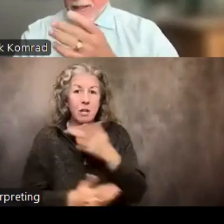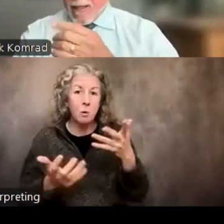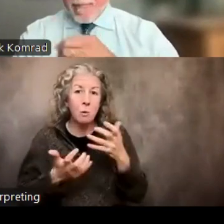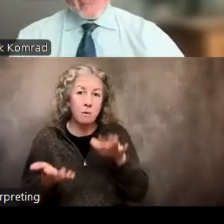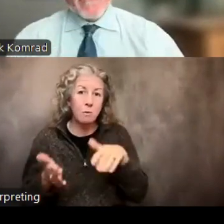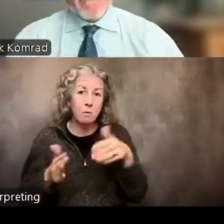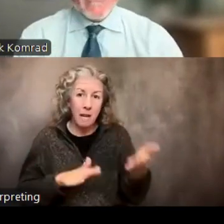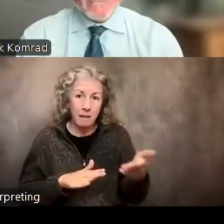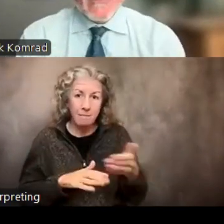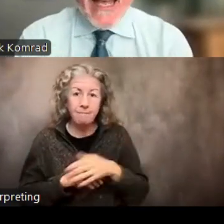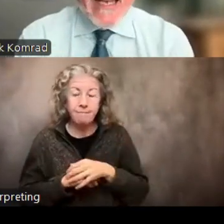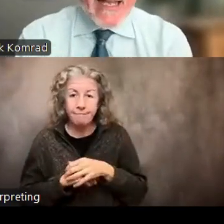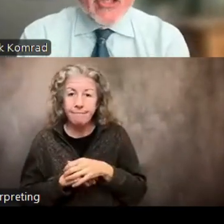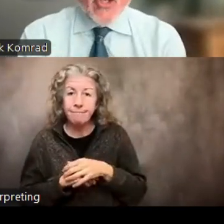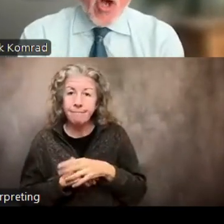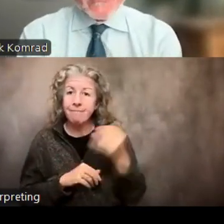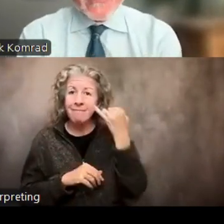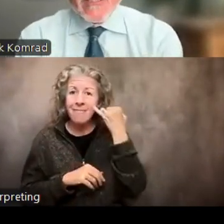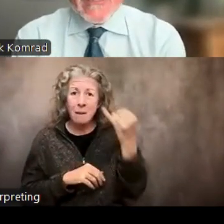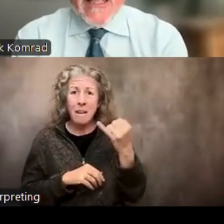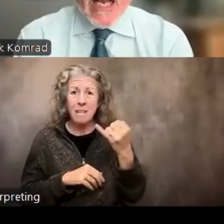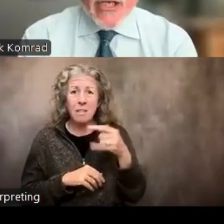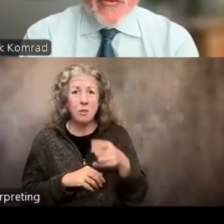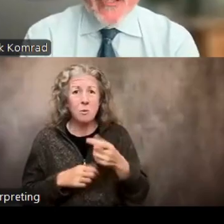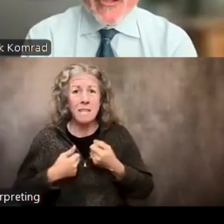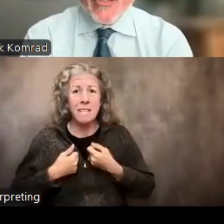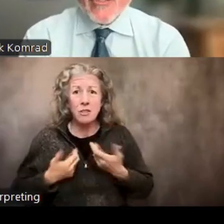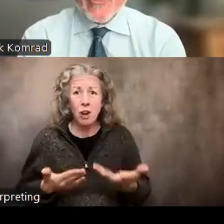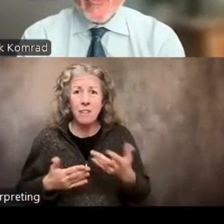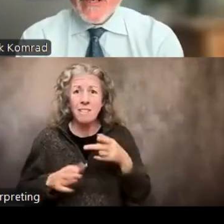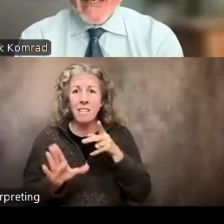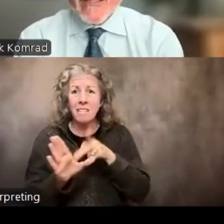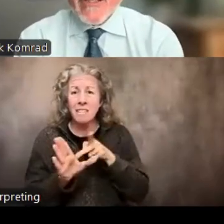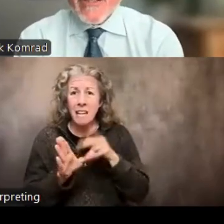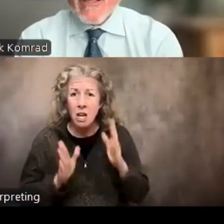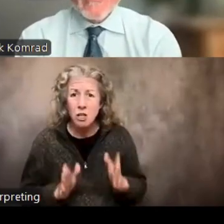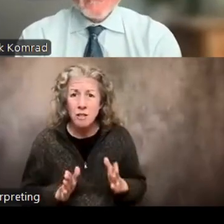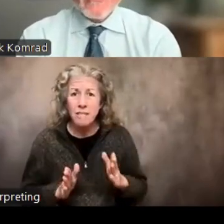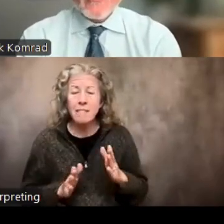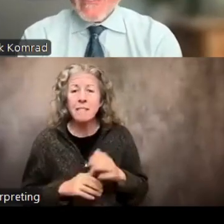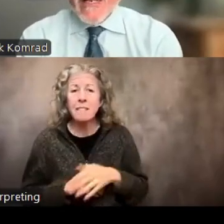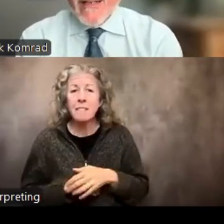imagine being an exhausted psychiatrist who is treating